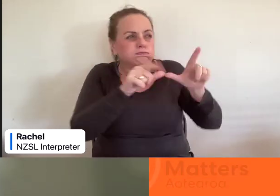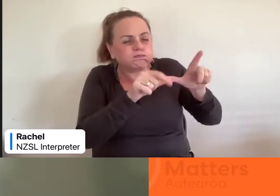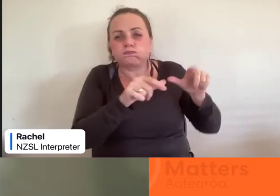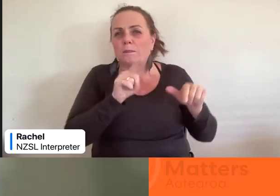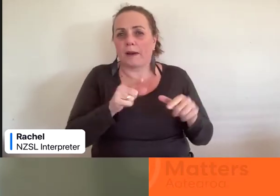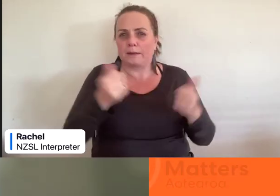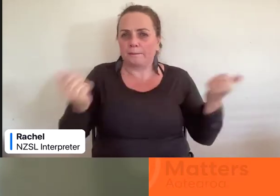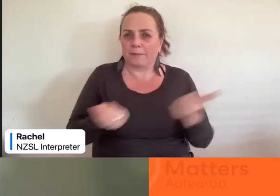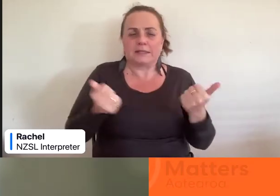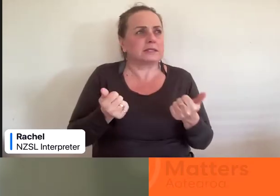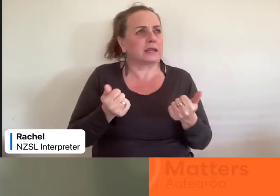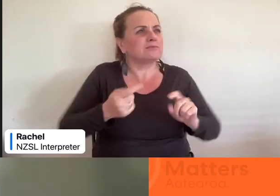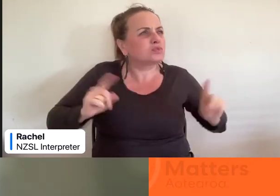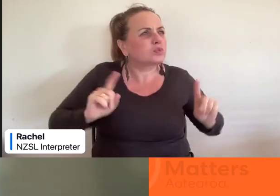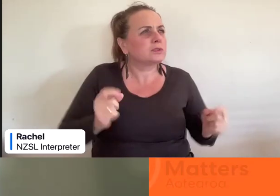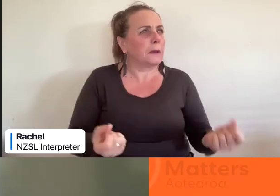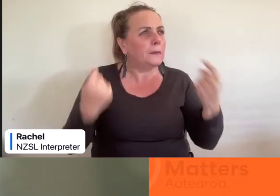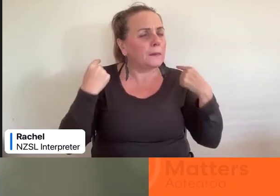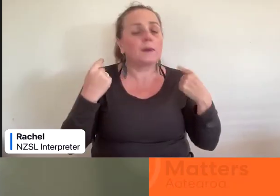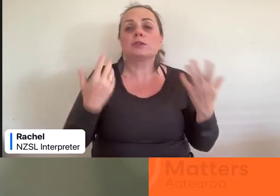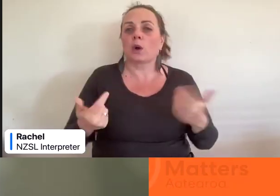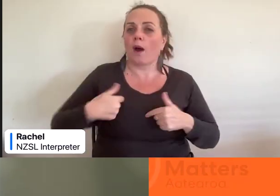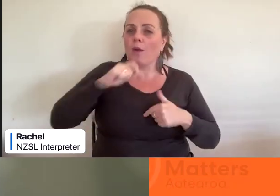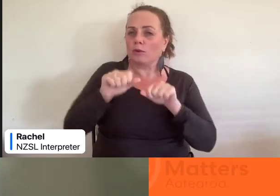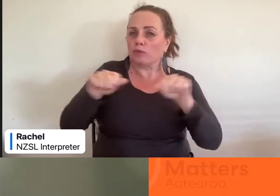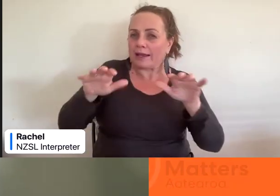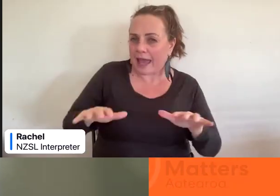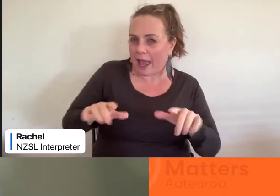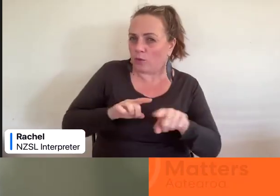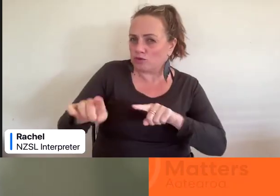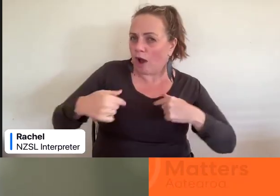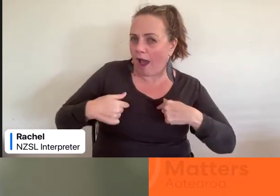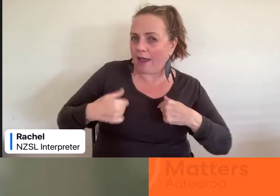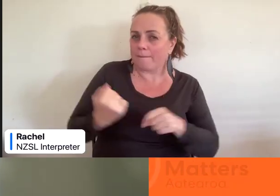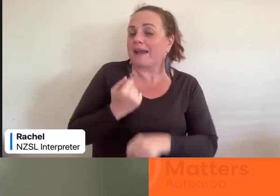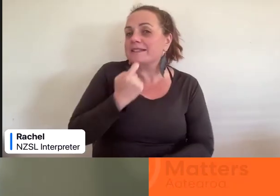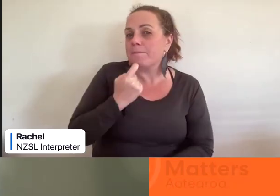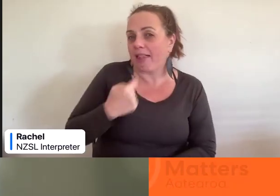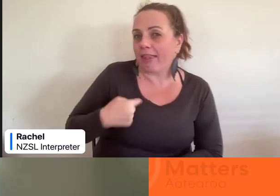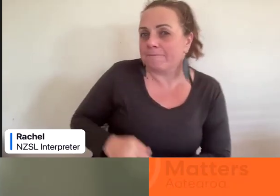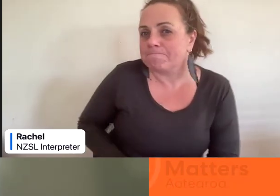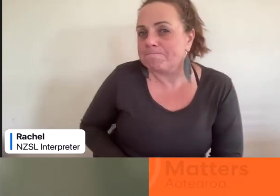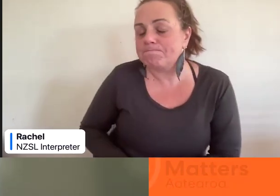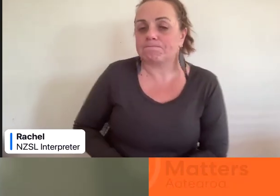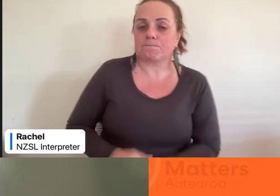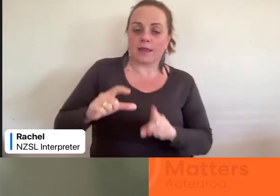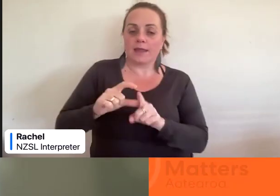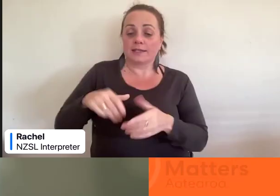don't have that depth of knowledge, so I'll try and keep it simple. But a democracy is not simply